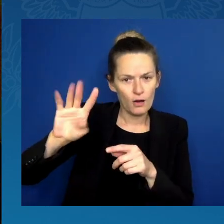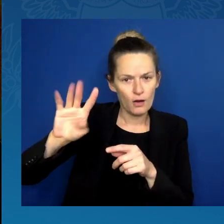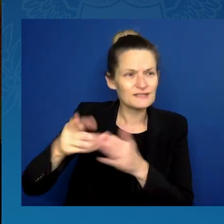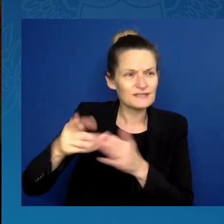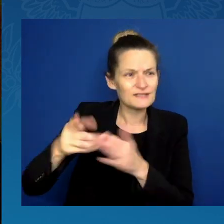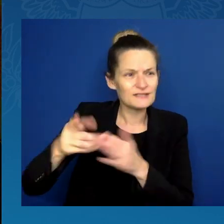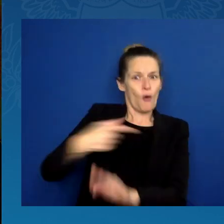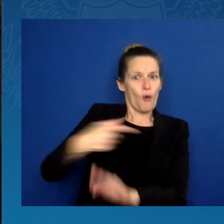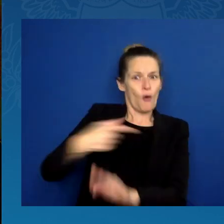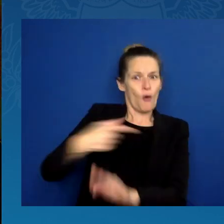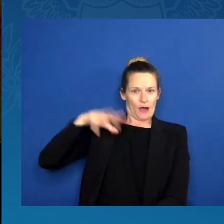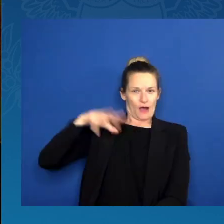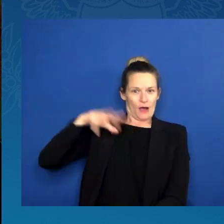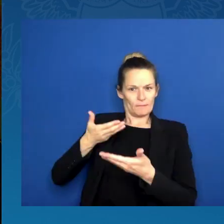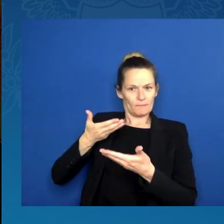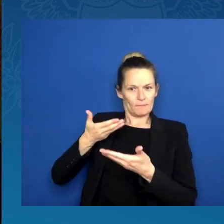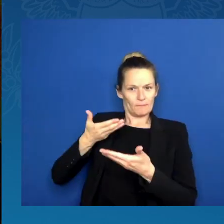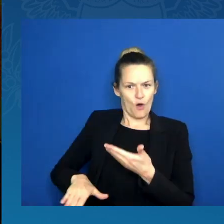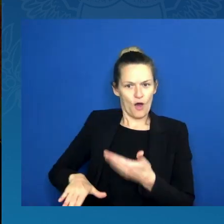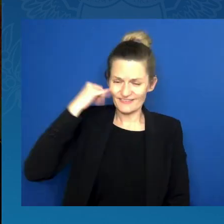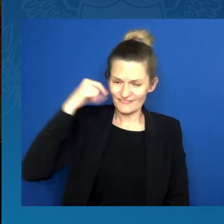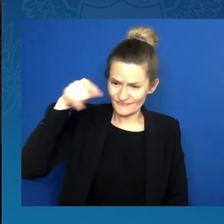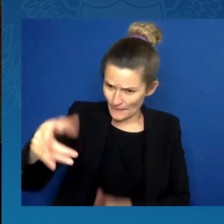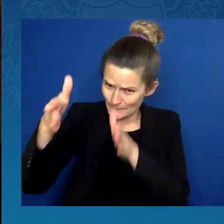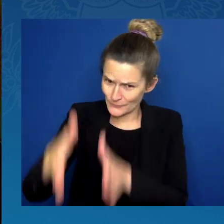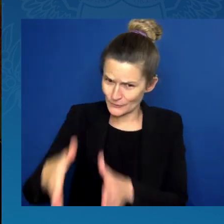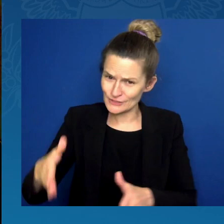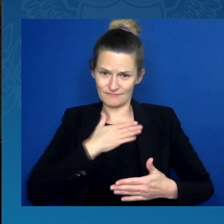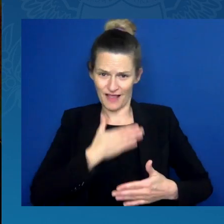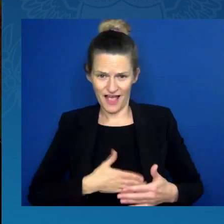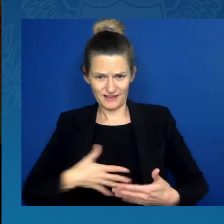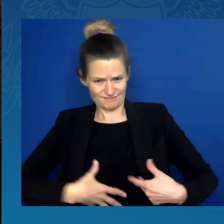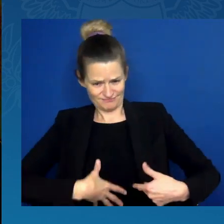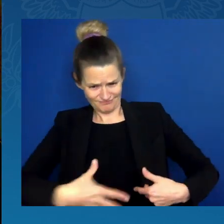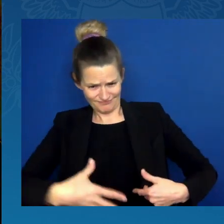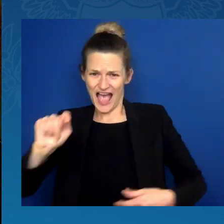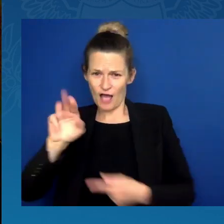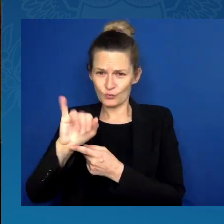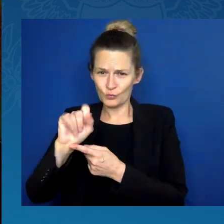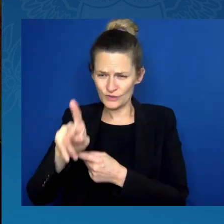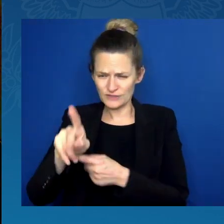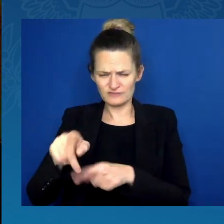they had just as much access as anyone else. These laws means that Latinas like me